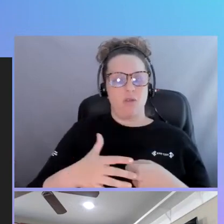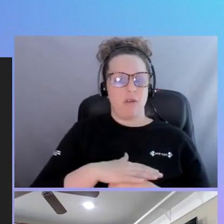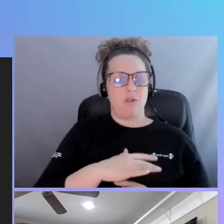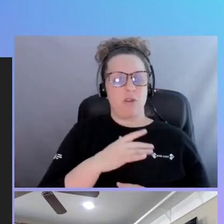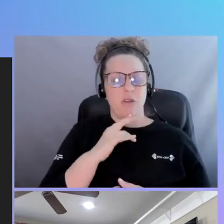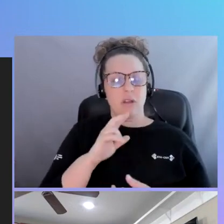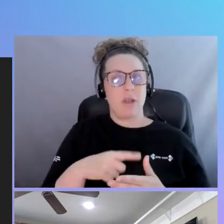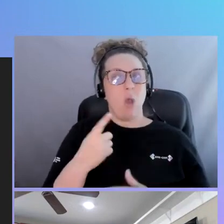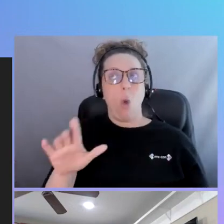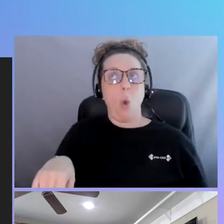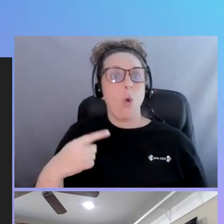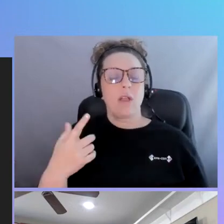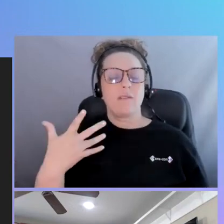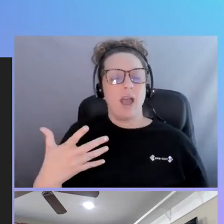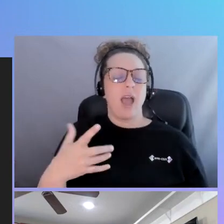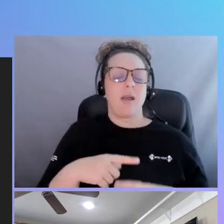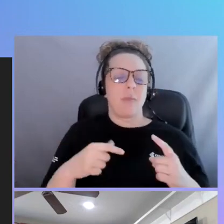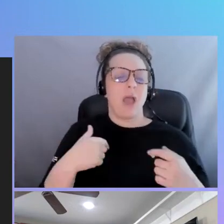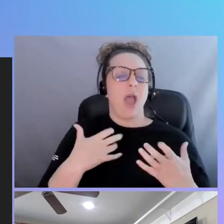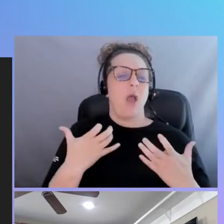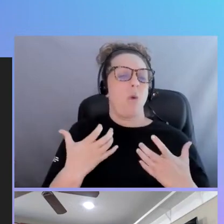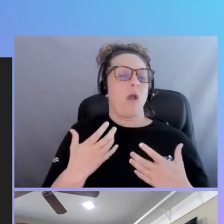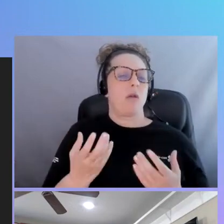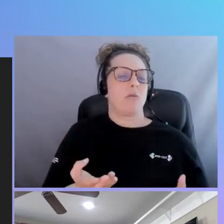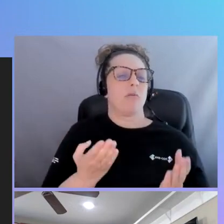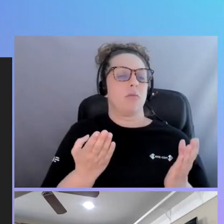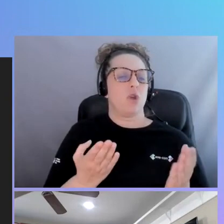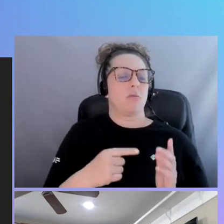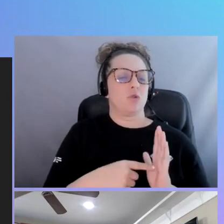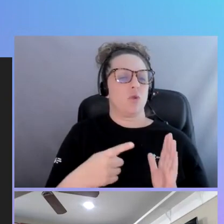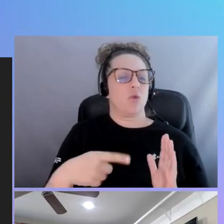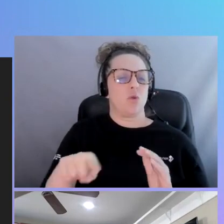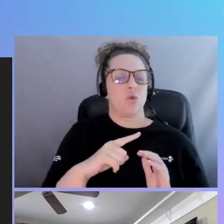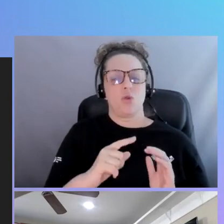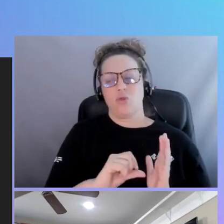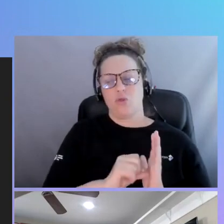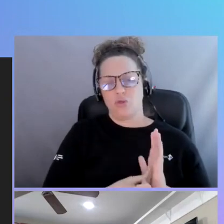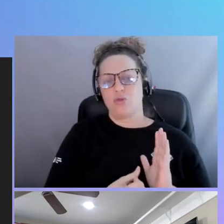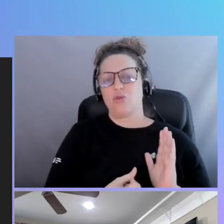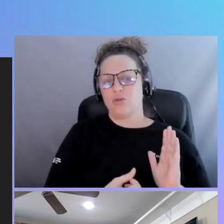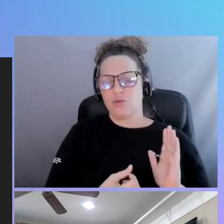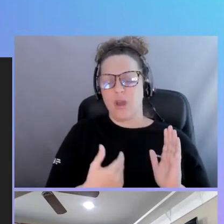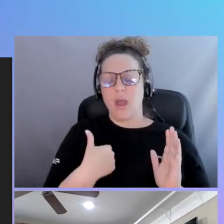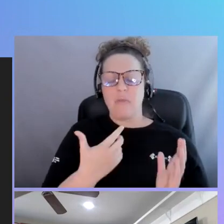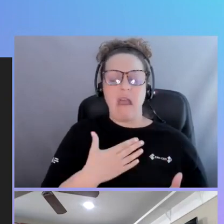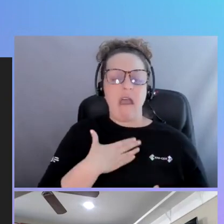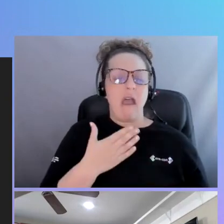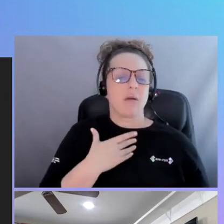these are the only five, but these are five that I wanted to bring up and show you. I'll be happy to take questions at the